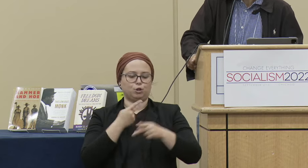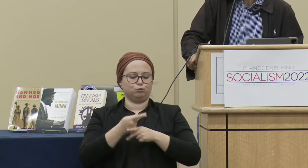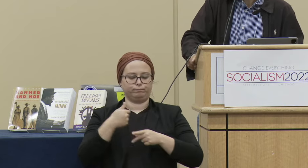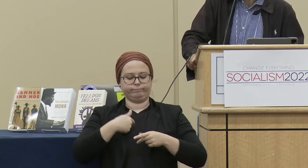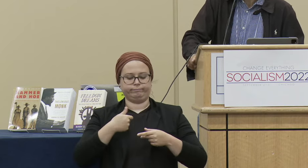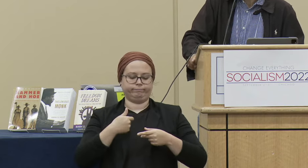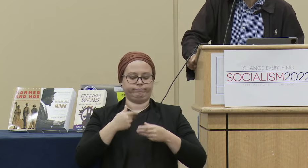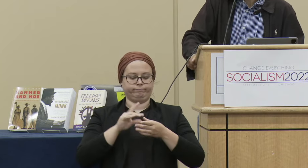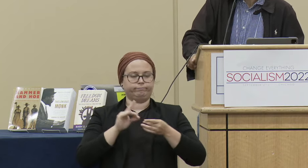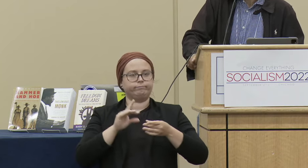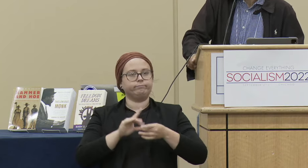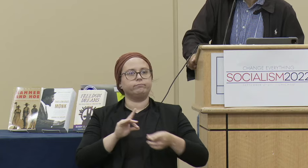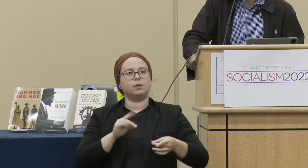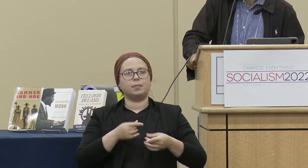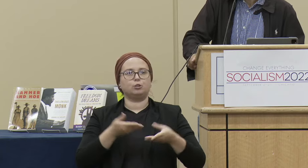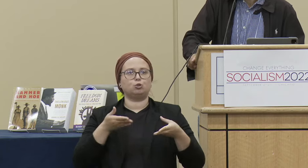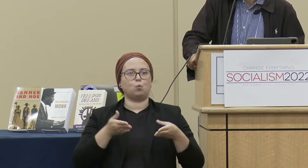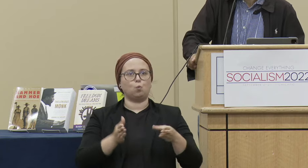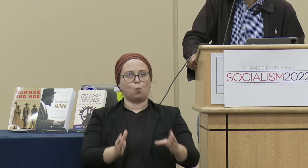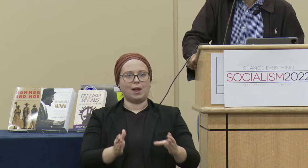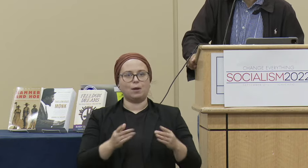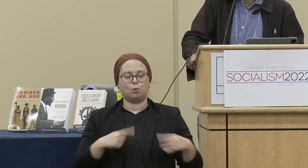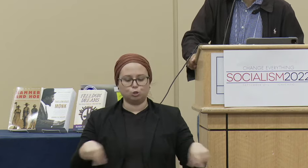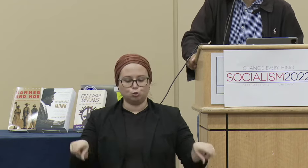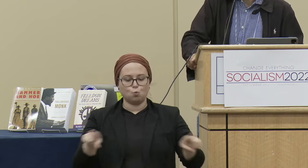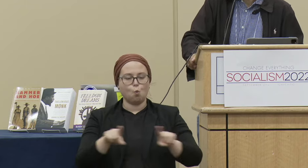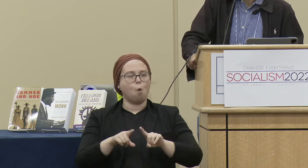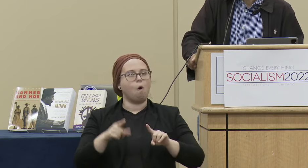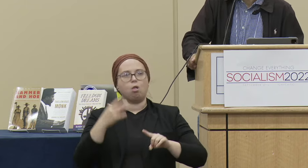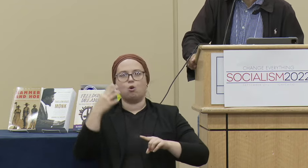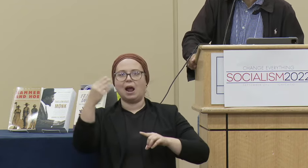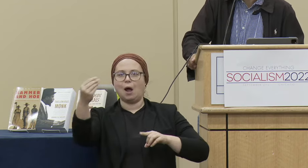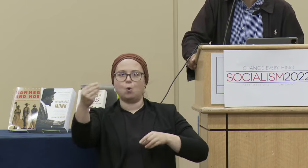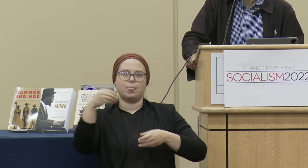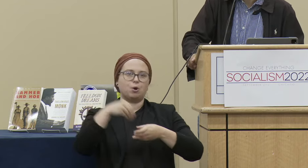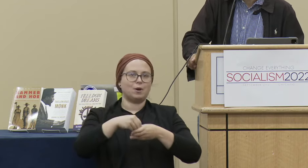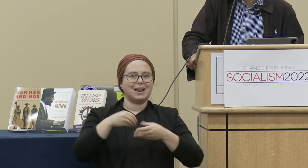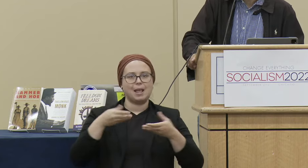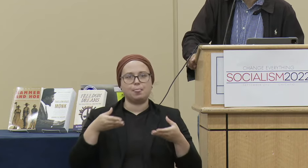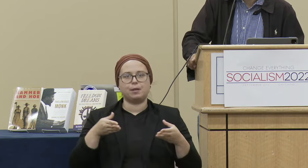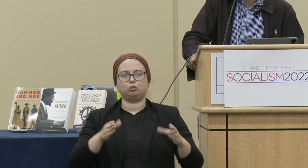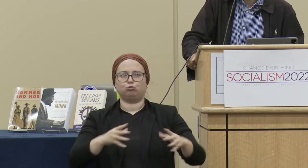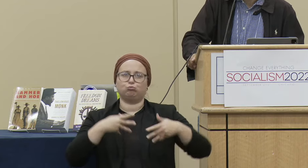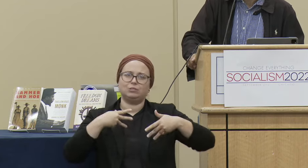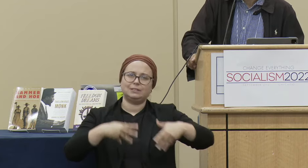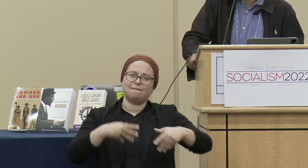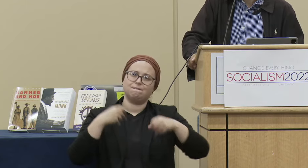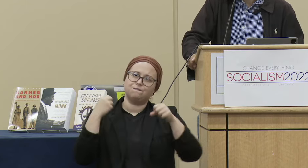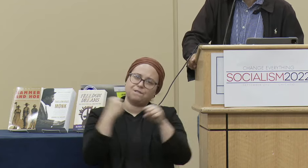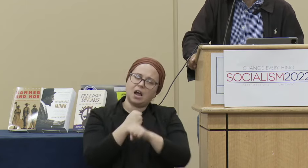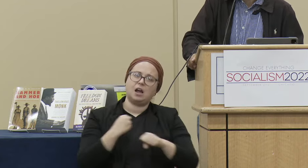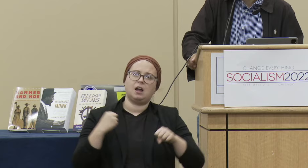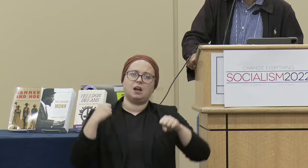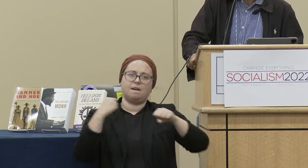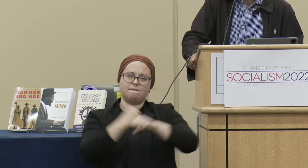of "Freedom Dreams," I say this. There's a way in which you're all out there in the streets fighting, fighting,